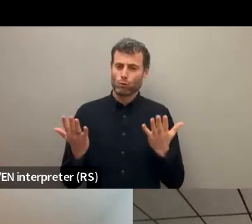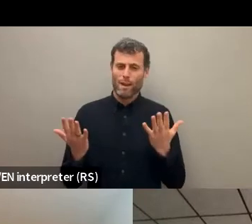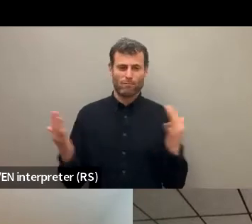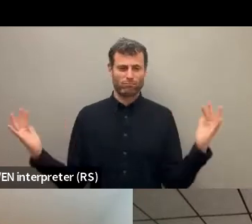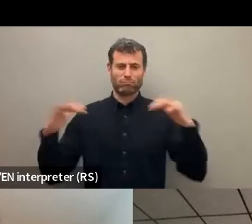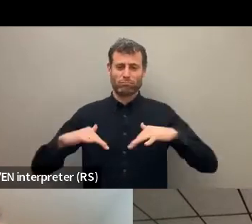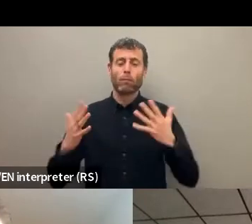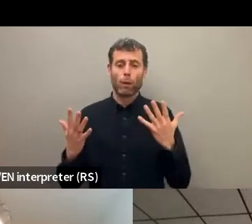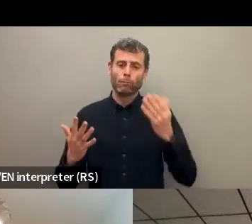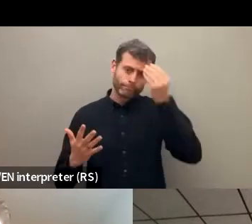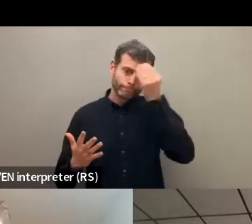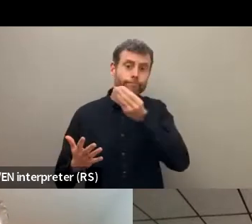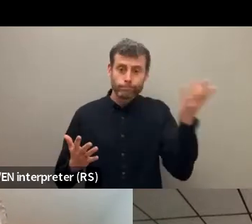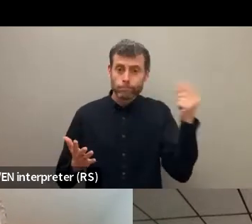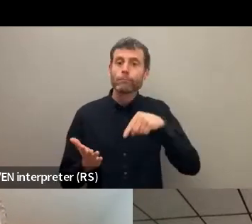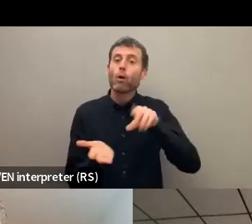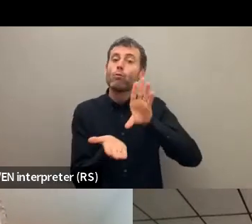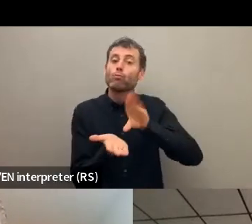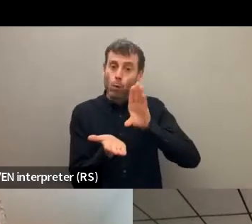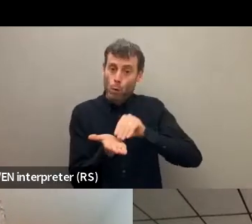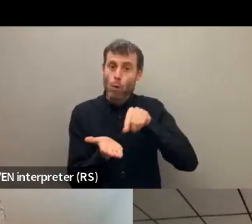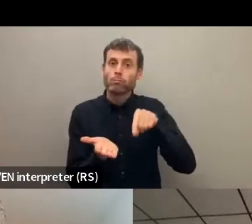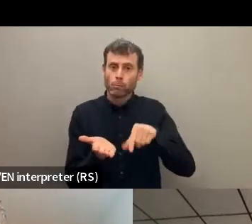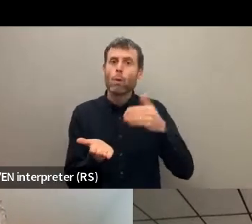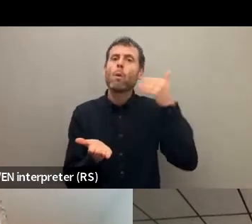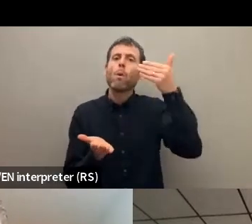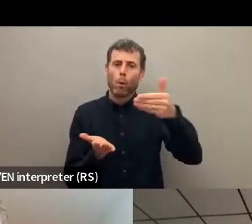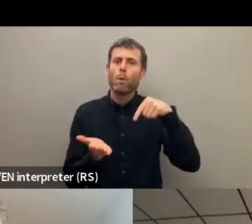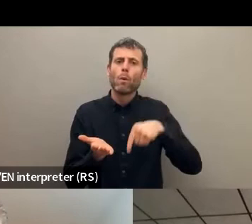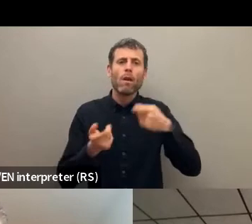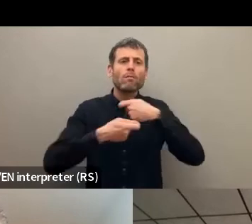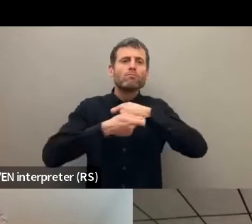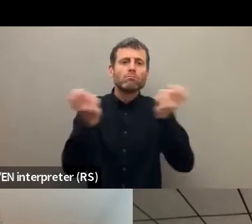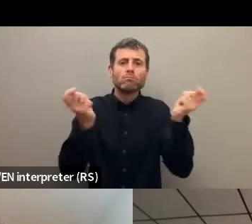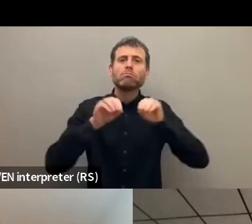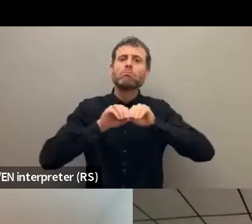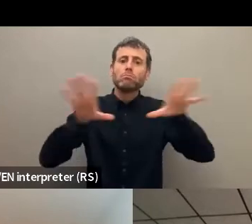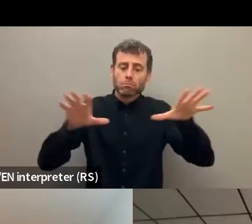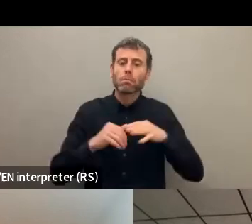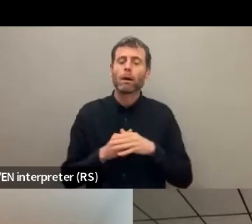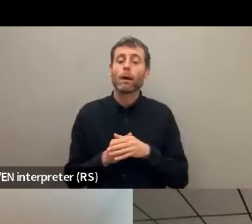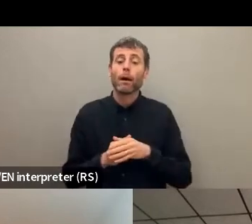Mohammed Ali Loutfy: This event will be recorded and shared later international sign language interpretation and live captioning are provided.